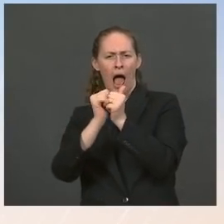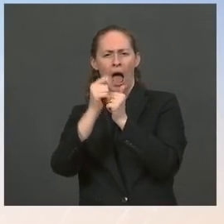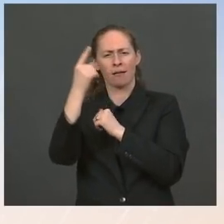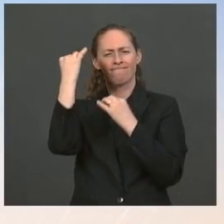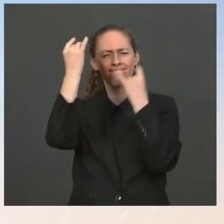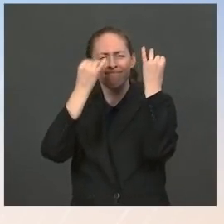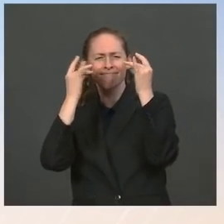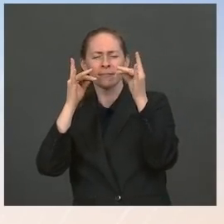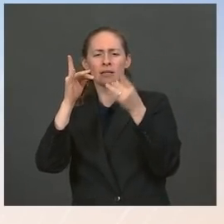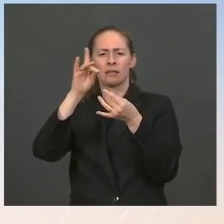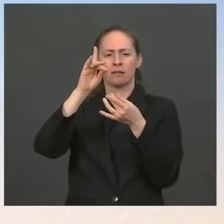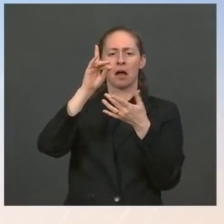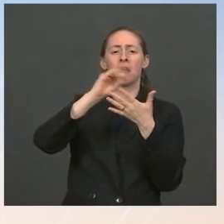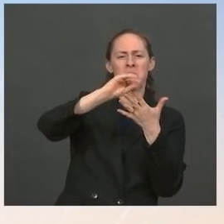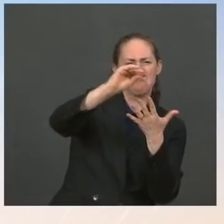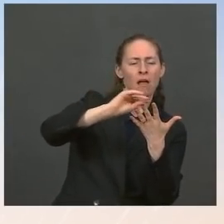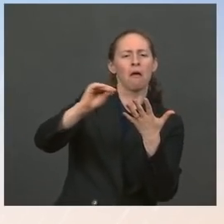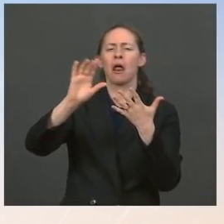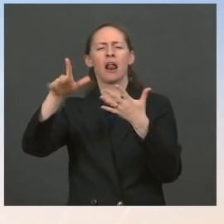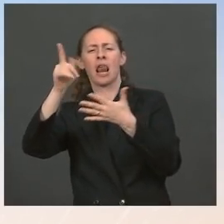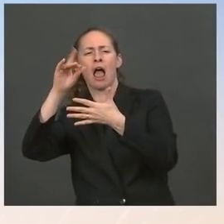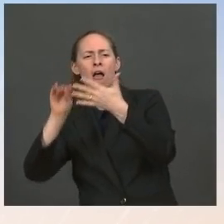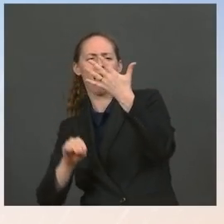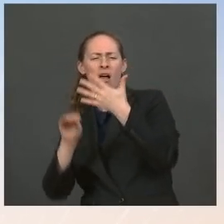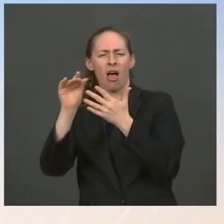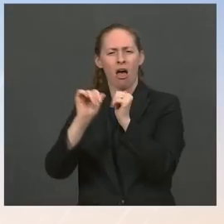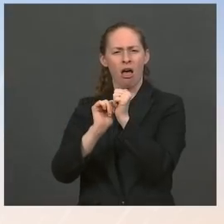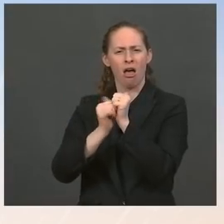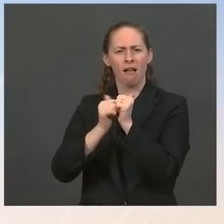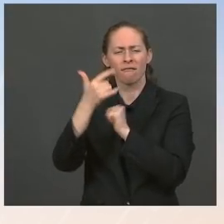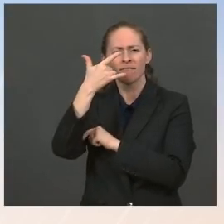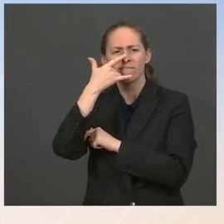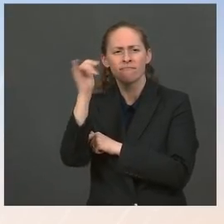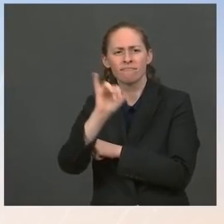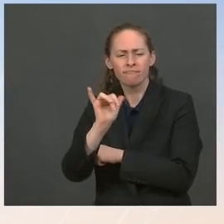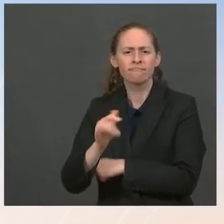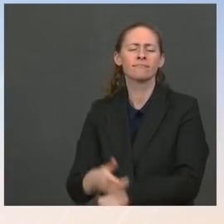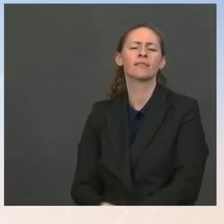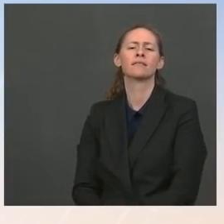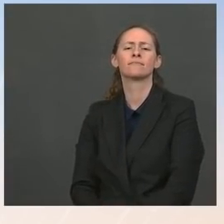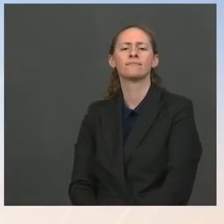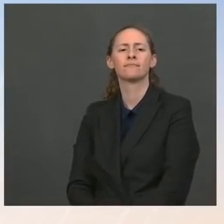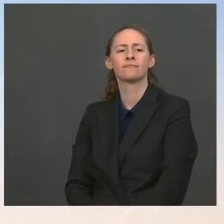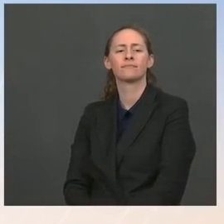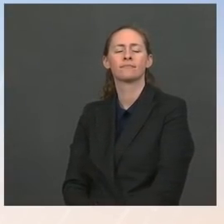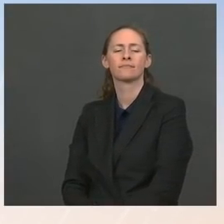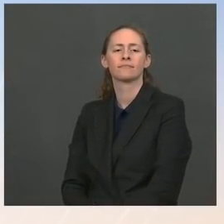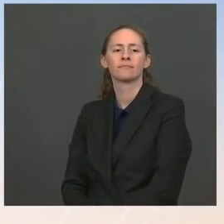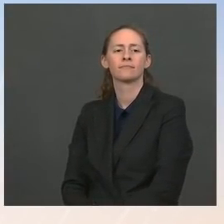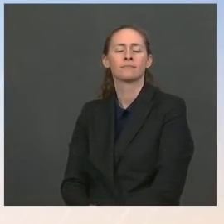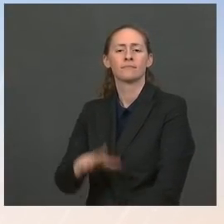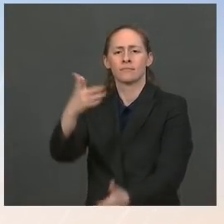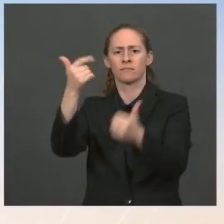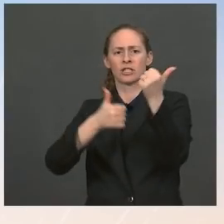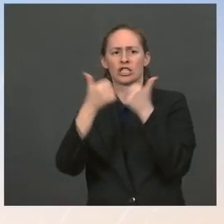And just give us a sense of what projects you see or we should expect to see getting money and getting started first. Secretary Buttigieg: Yeah.